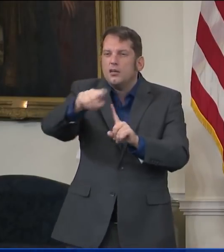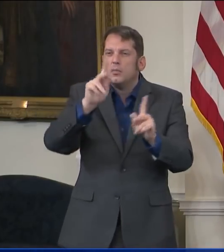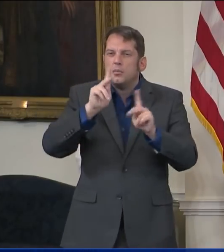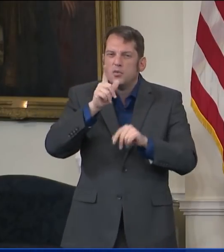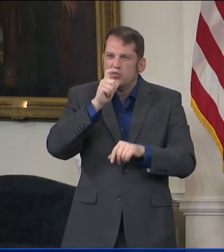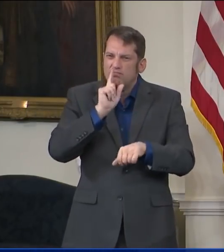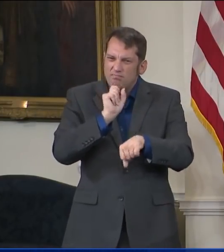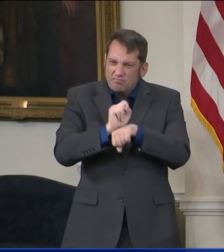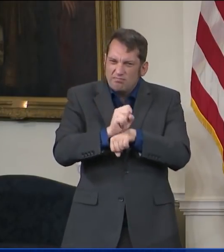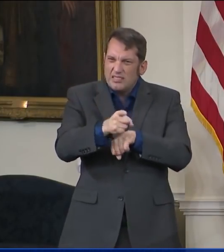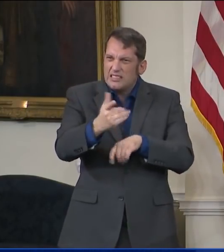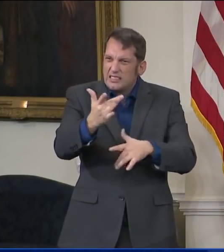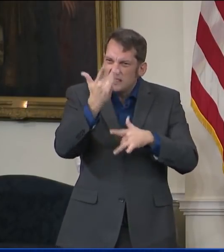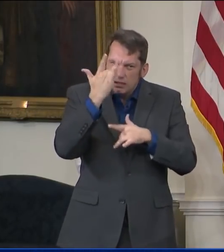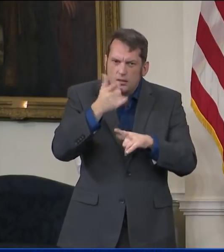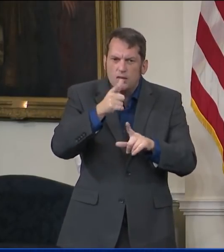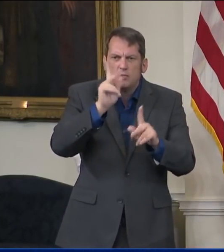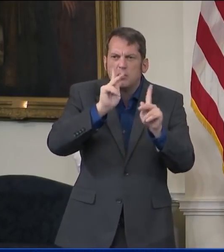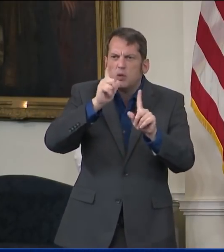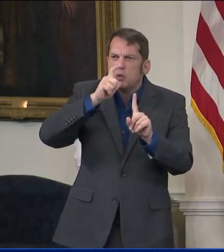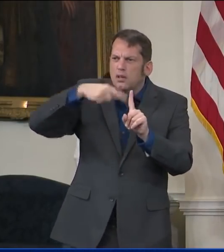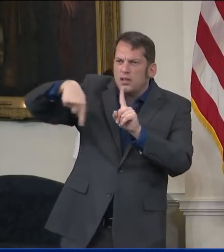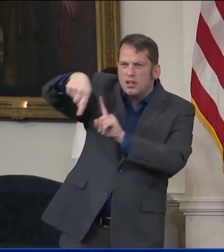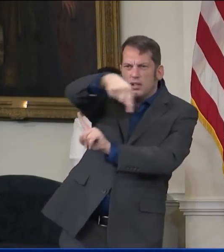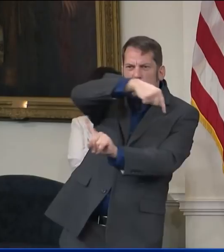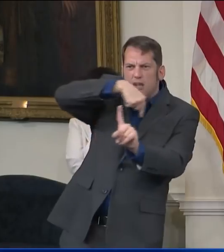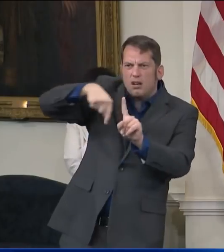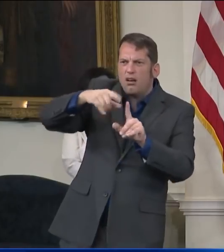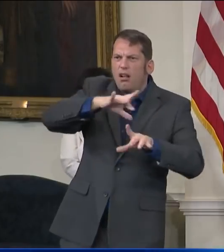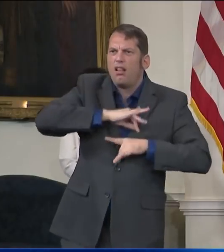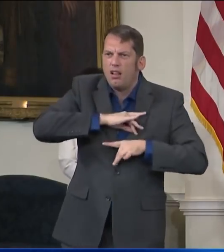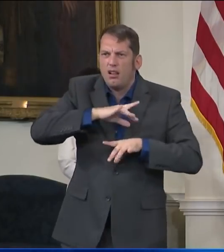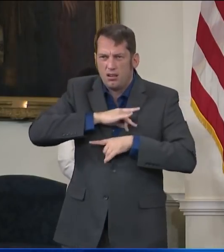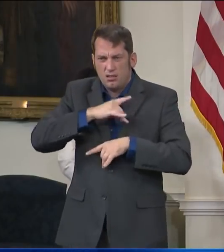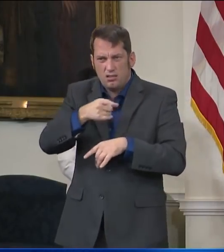WELL, WE A LOT MORE. ABOUT THE VIRUS.